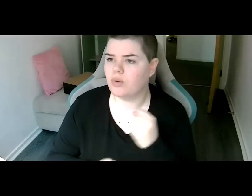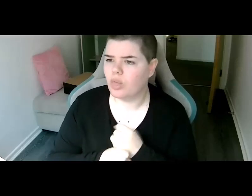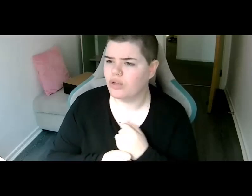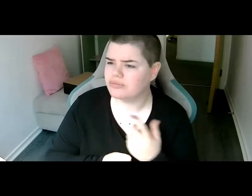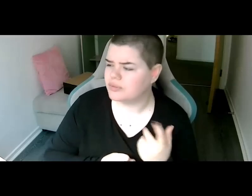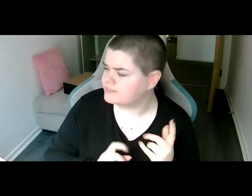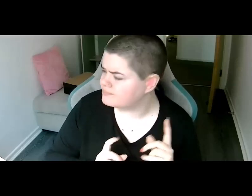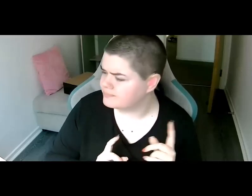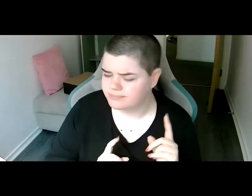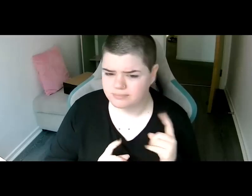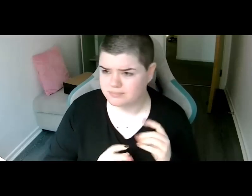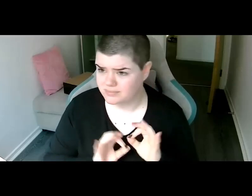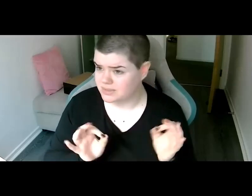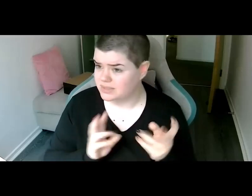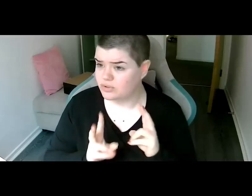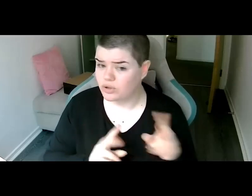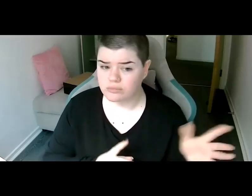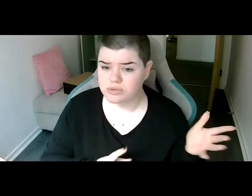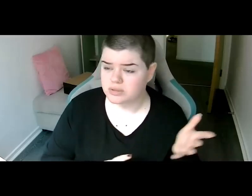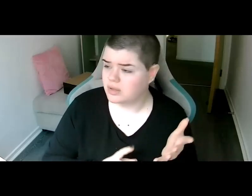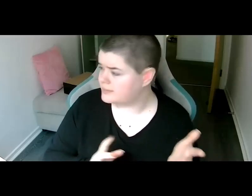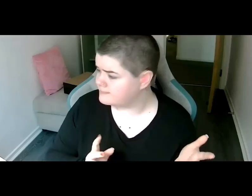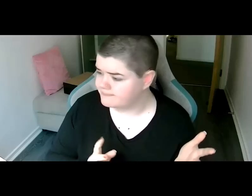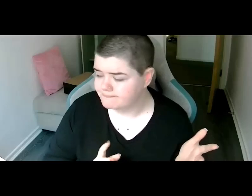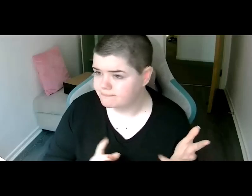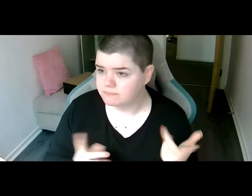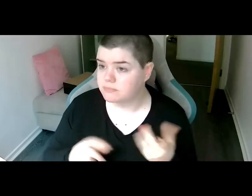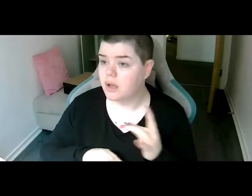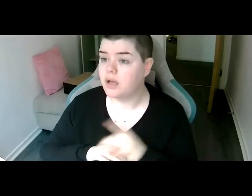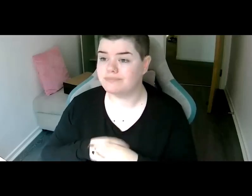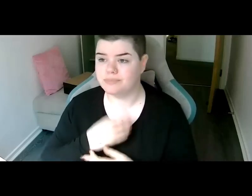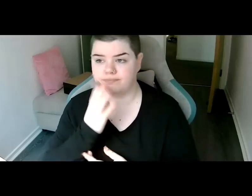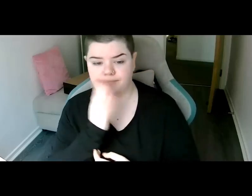Gloria obviously had no access to this information, because there wasn't an interpreter.